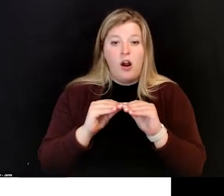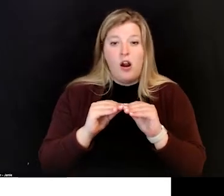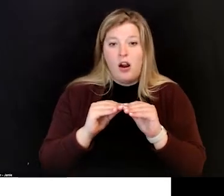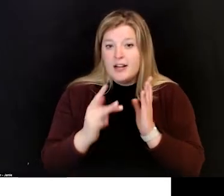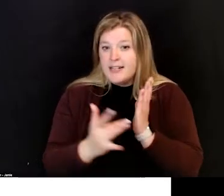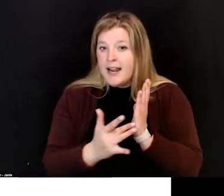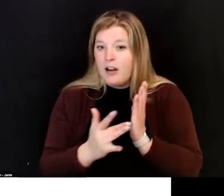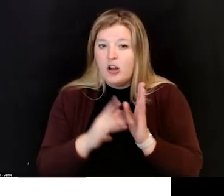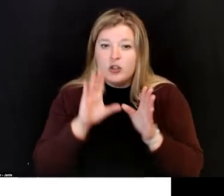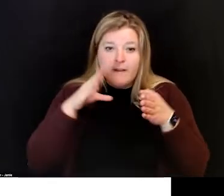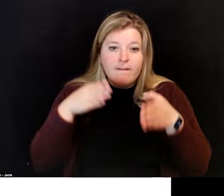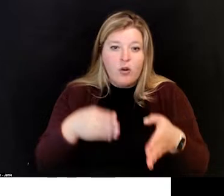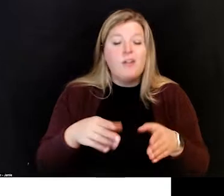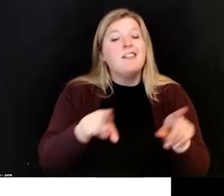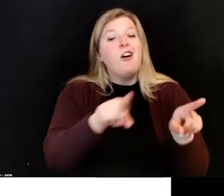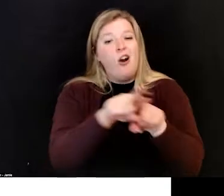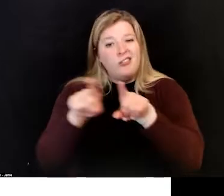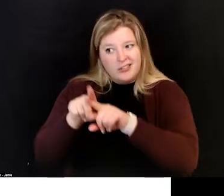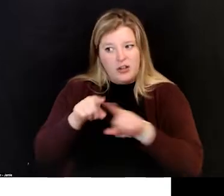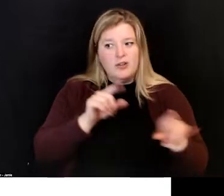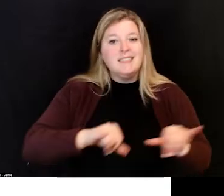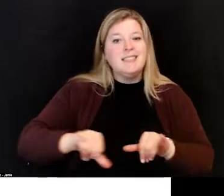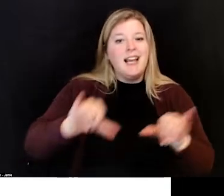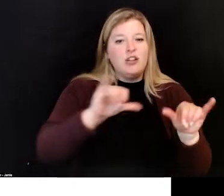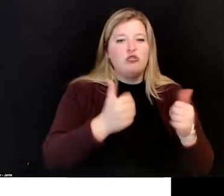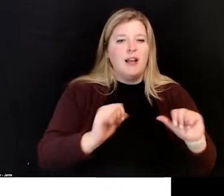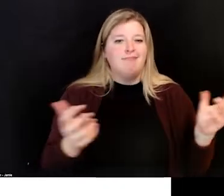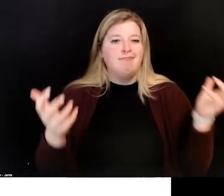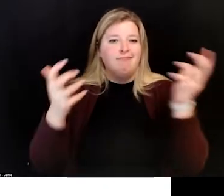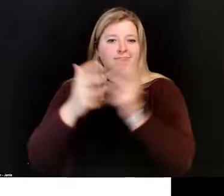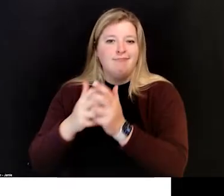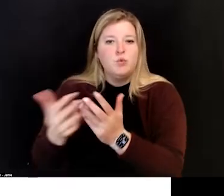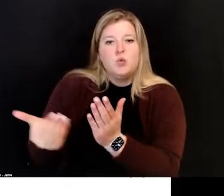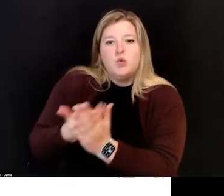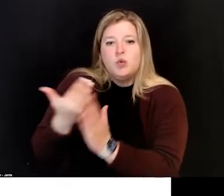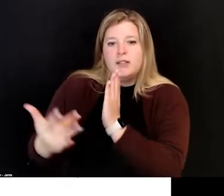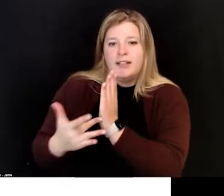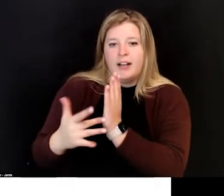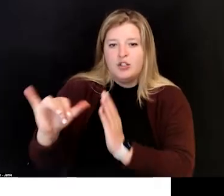that is coming into the scene as it's coming in. Go to the next slide, please.